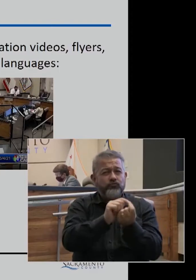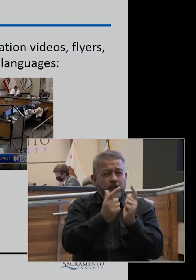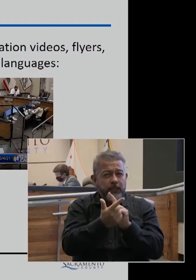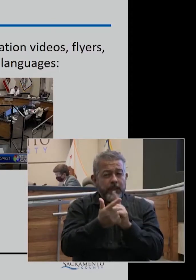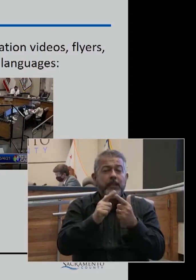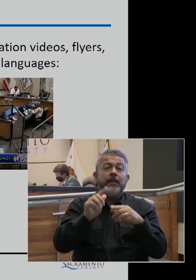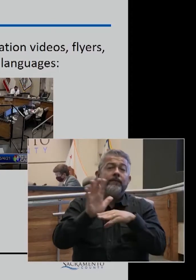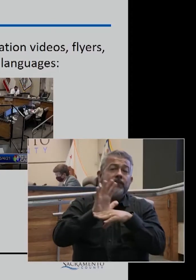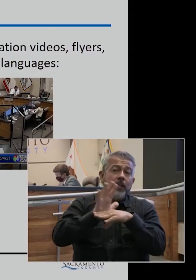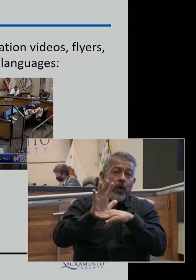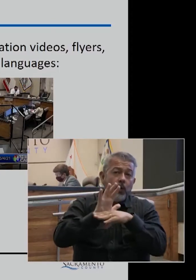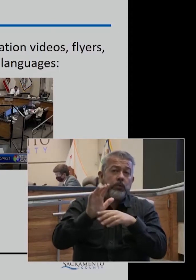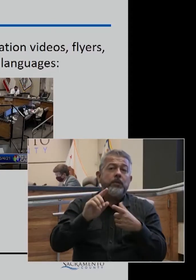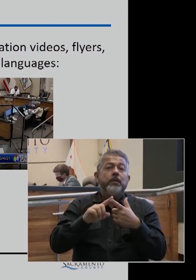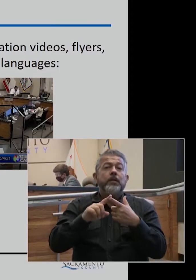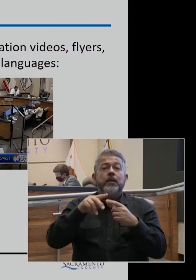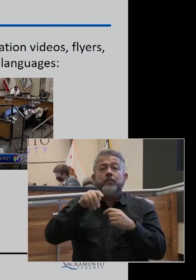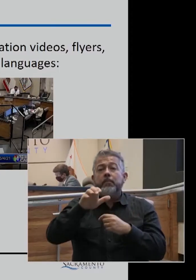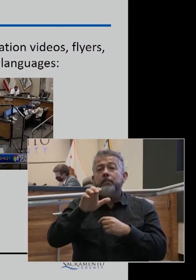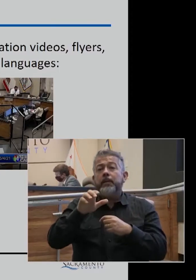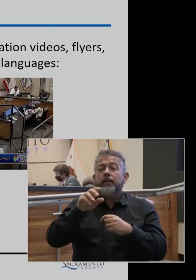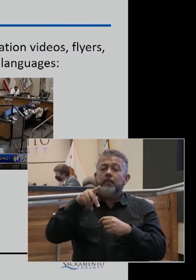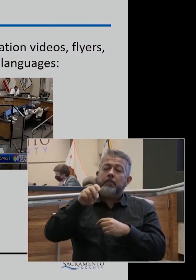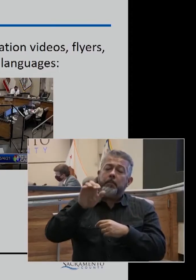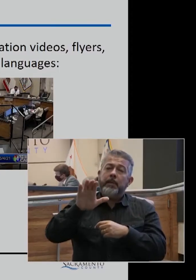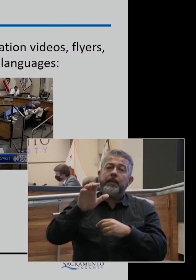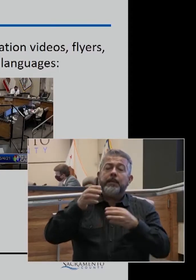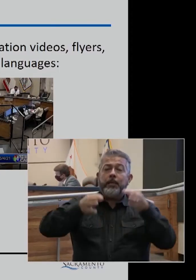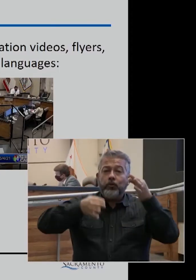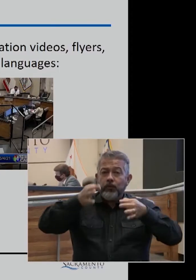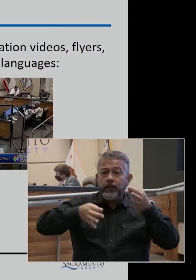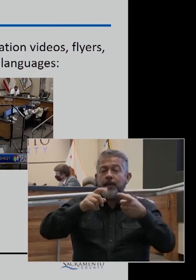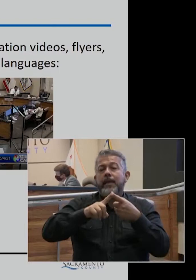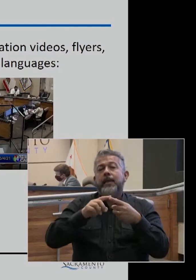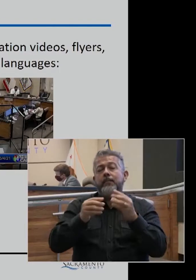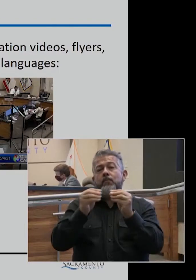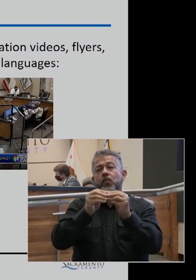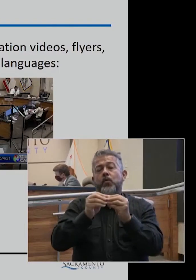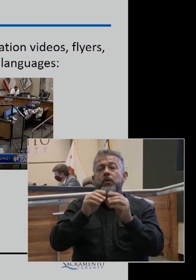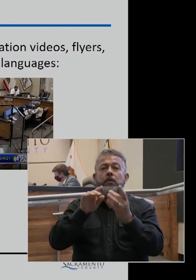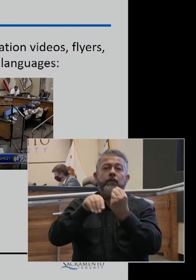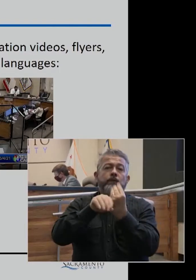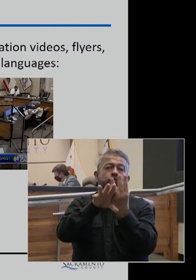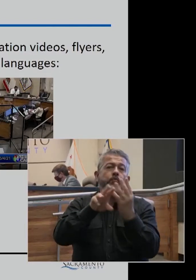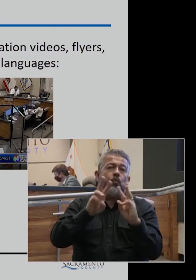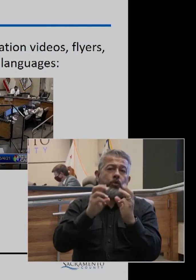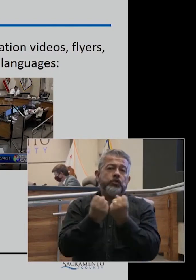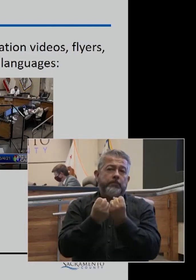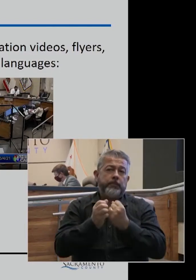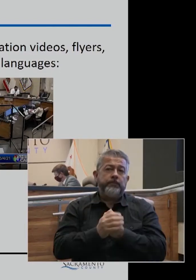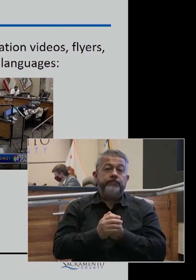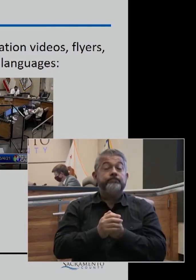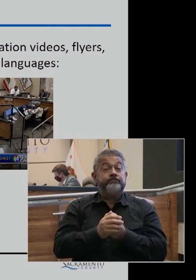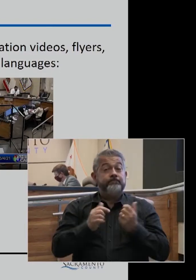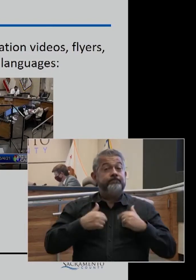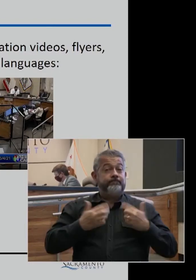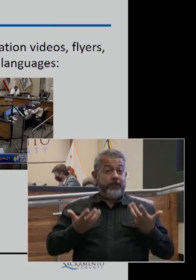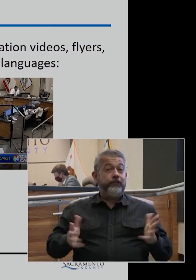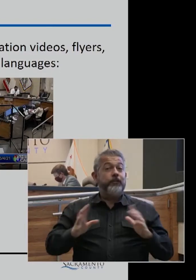AS VIDEOS OF PUBLIC PRESENTATIONS, HEARINGS AND PRESENTATIONS, HEARINGS AND SOON, VIRTUAL WORK SHOPS. SOON, VIRTUAL WORK SHOPS. THAT CONCLUDES MY PRESENTATION